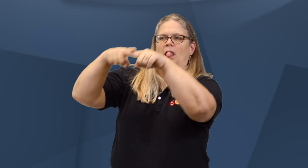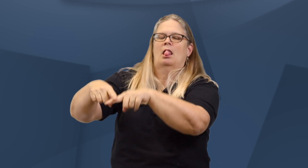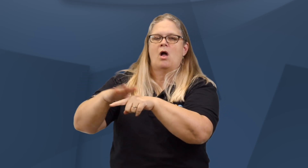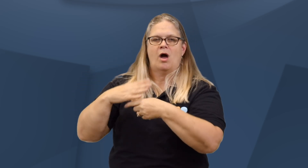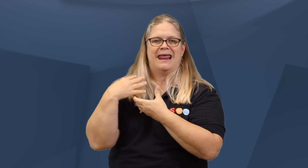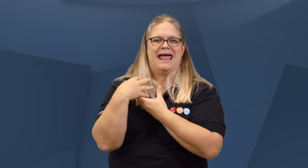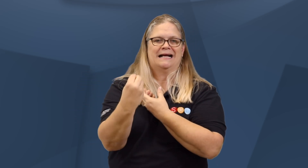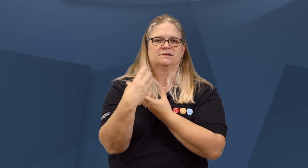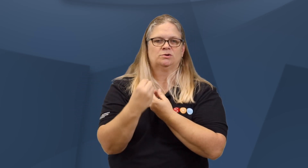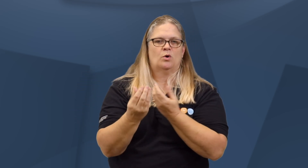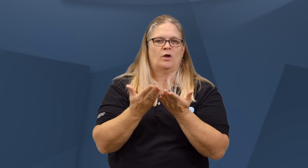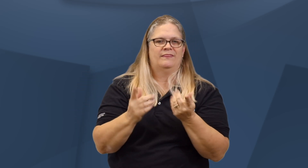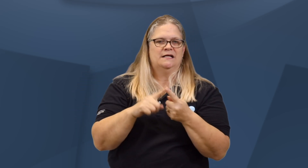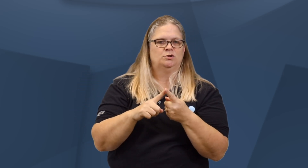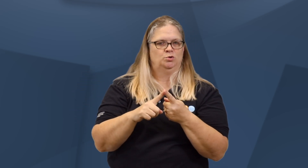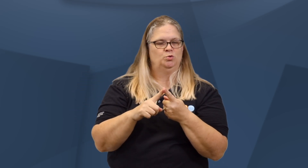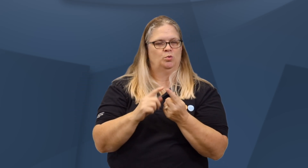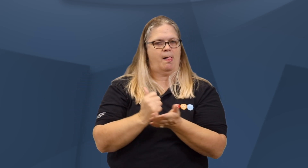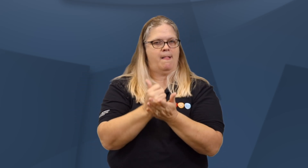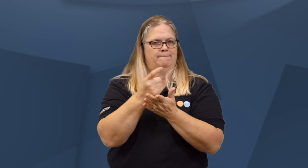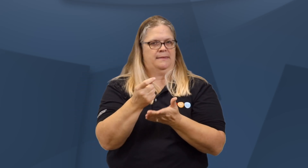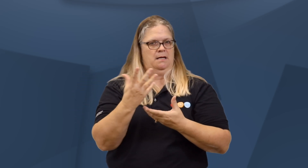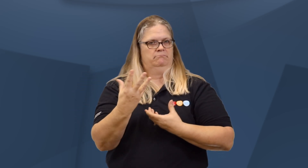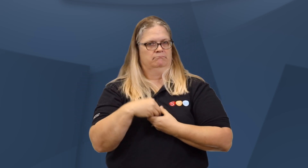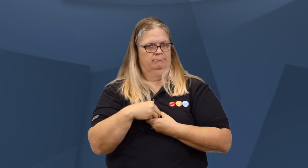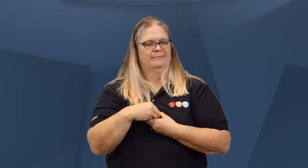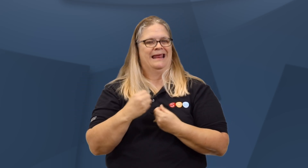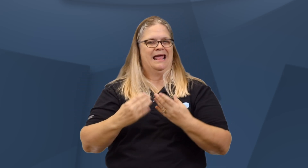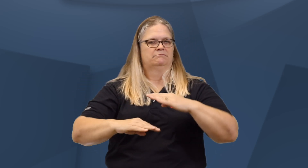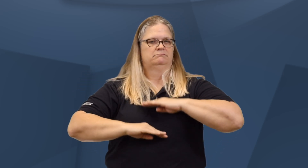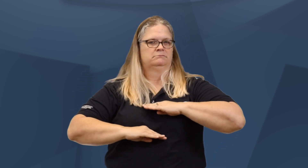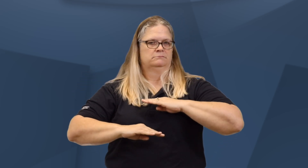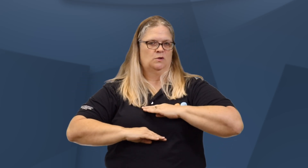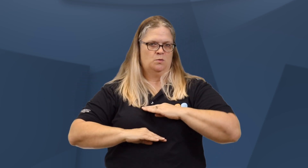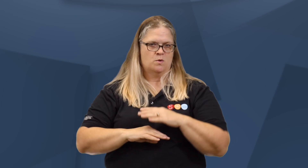to rely on external things or rewards.